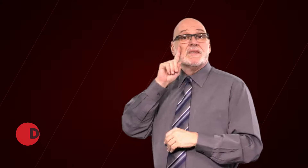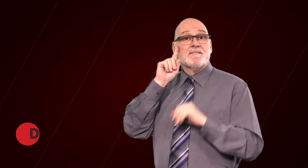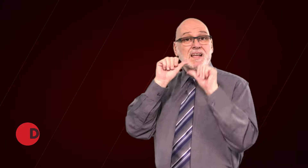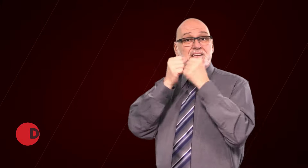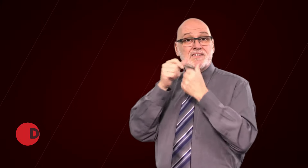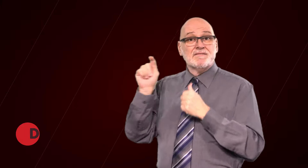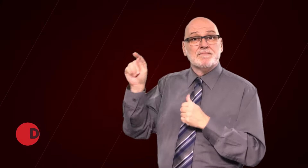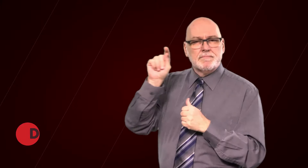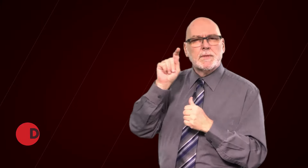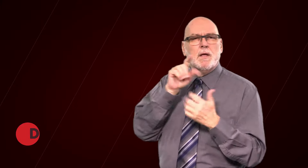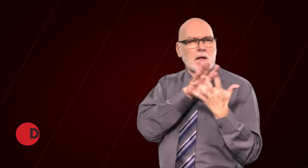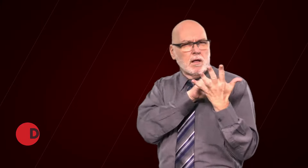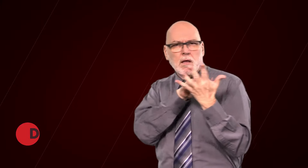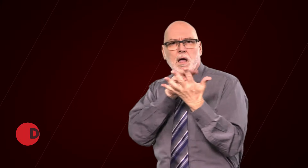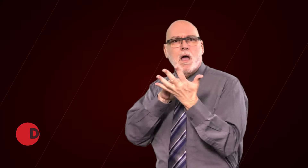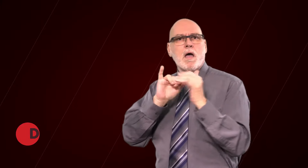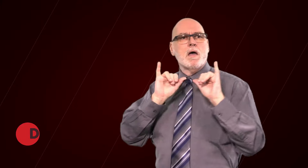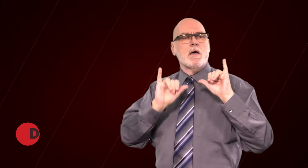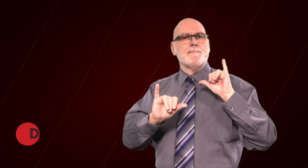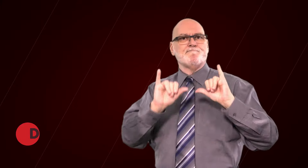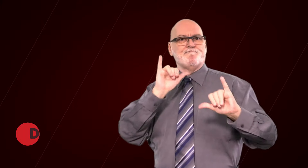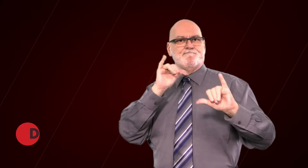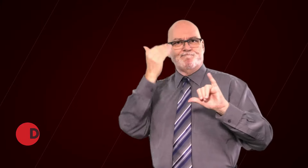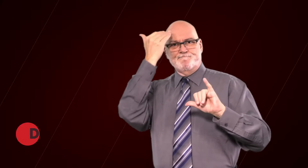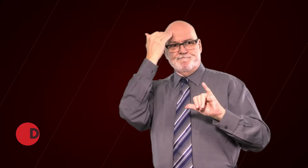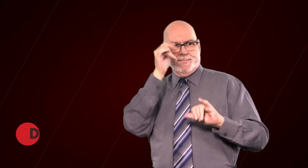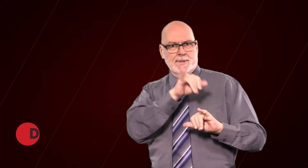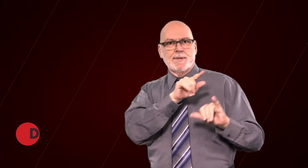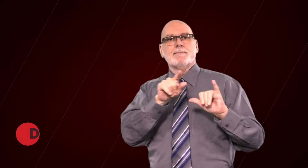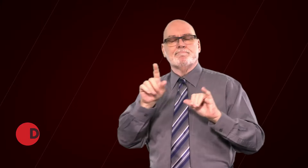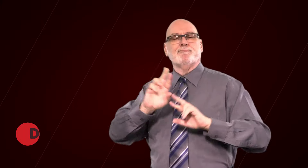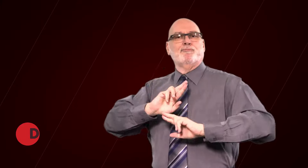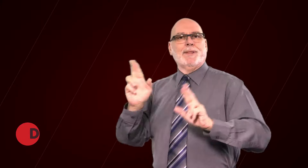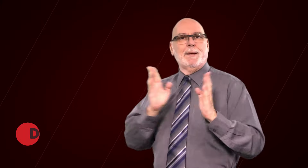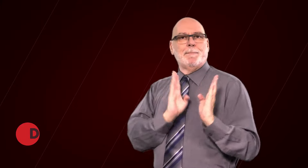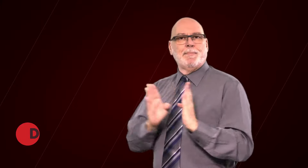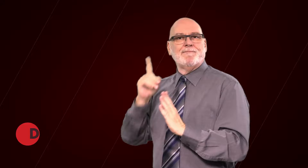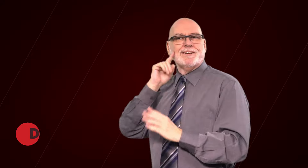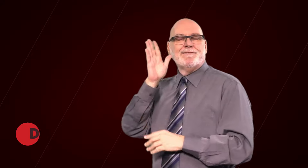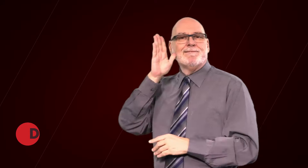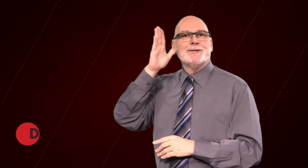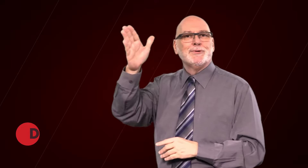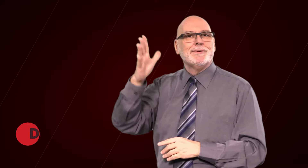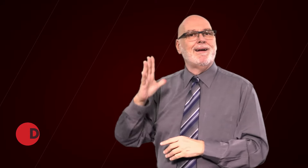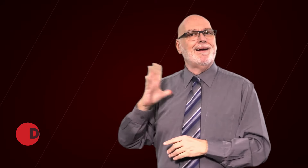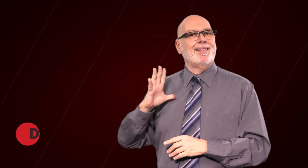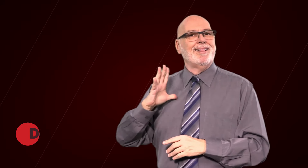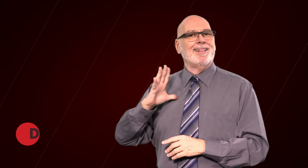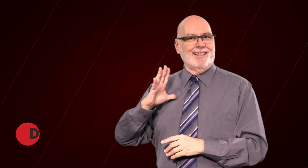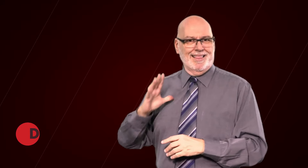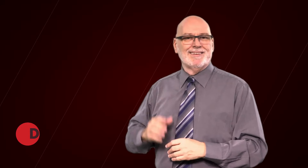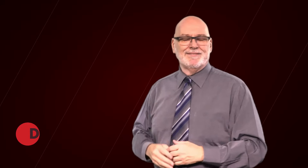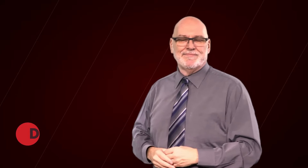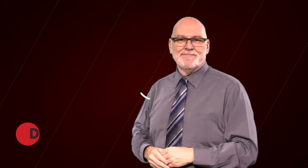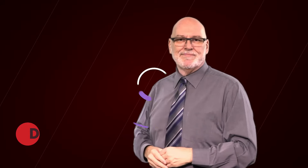Deaf agencies should learn from this and prepare for the future.